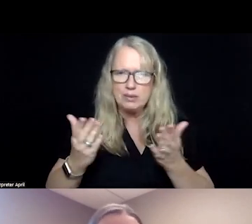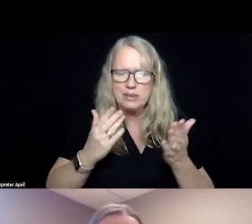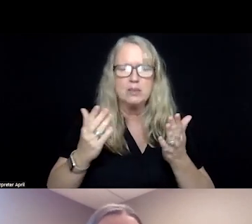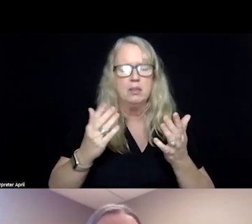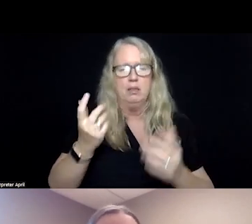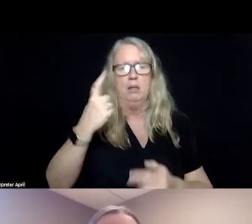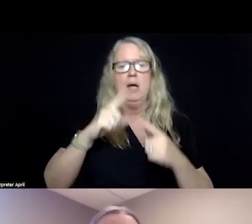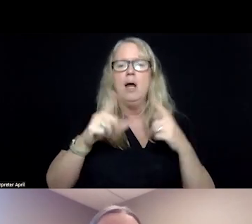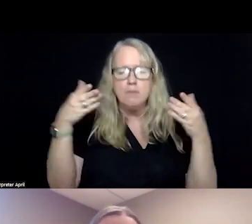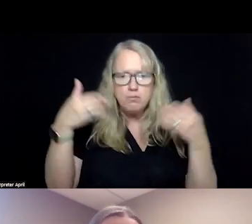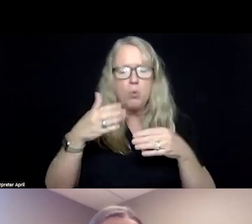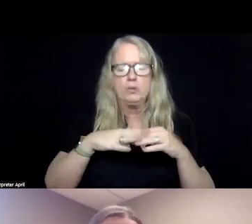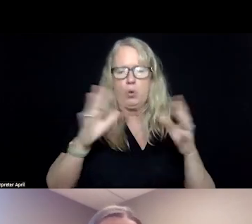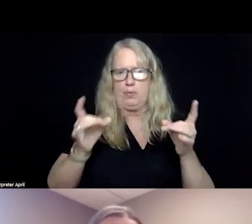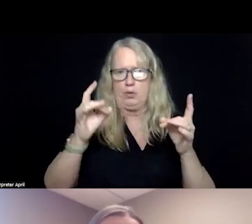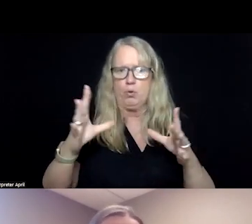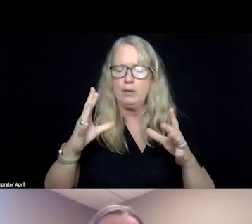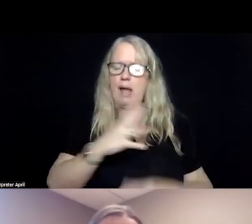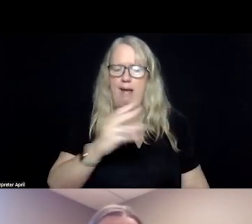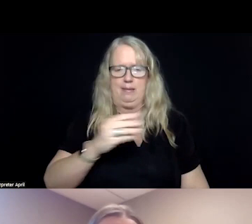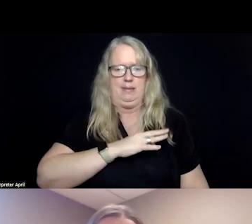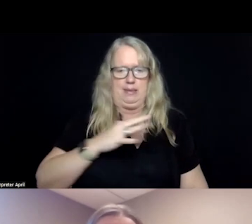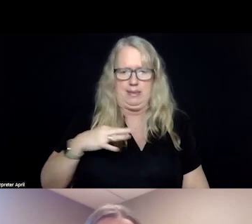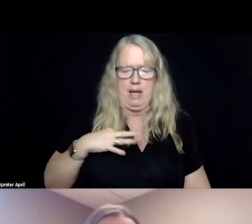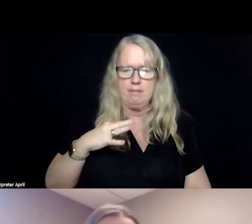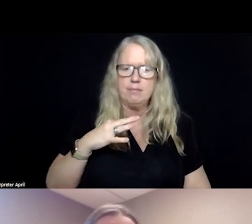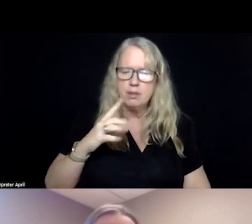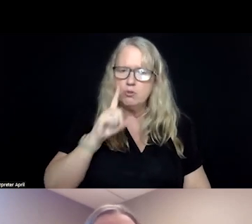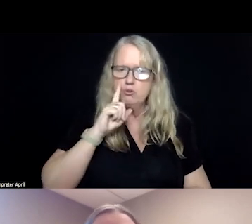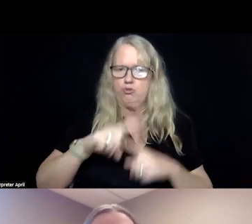FOCUS AND WITH STAFF THAT ARE TRAINED TO ADDRESS THE CRISIS. WE